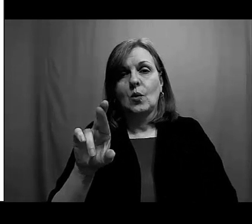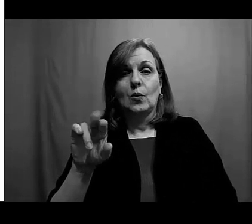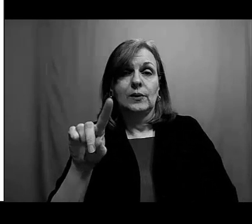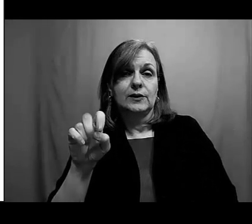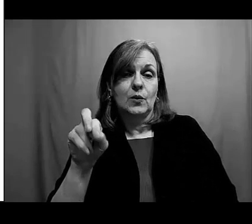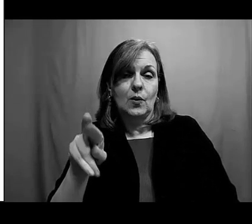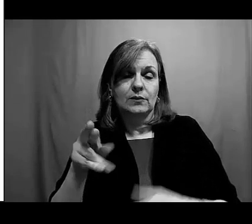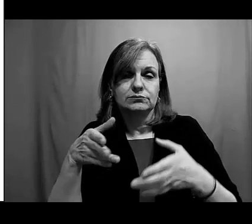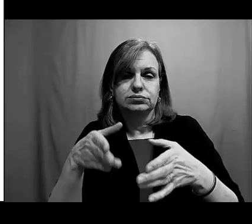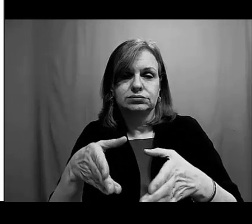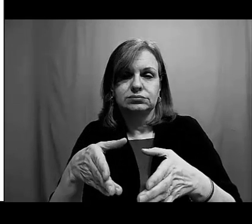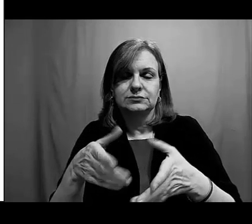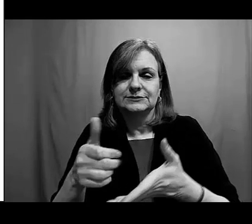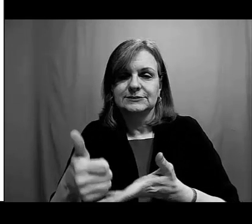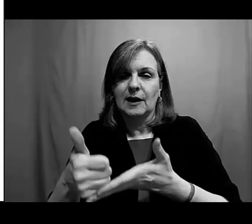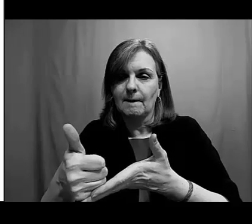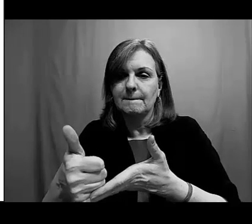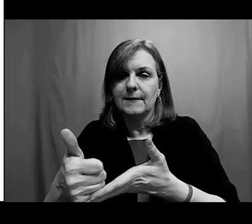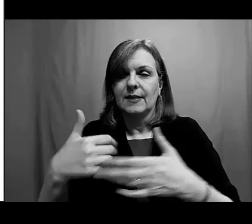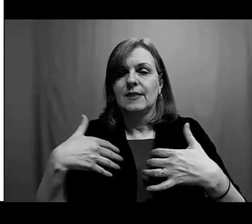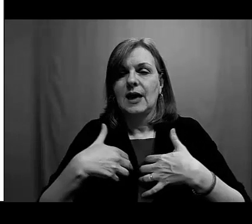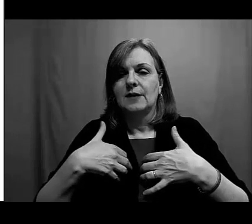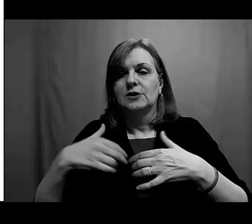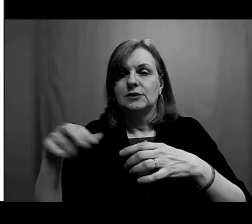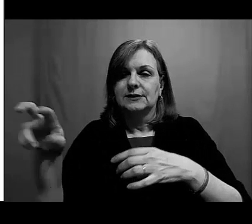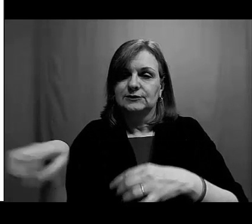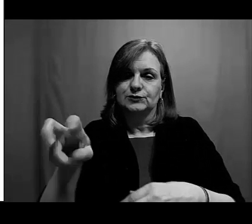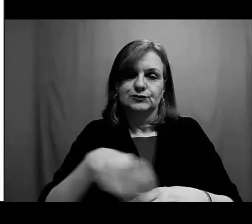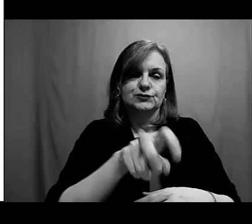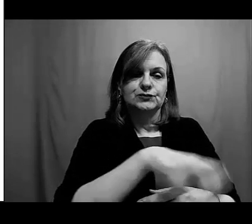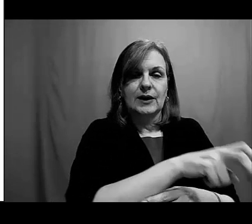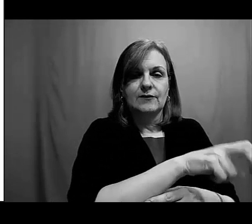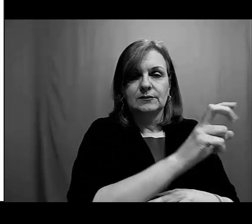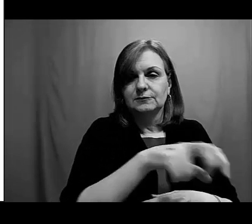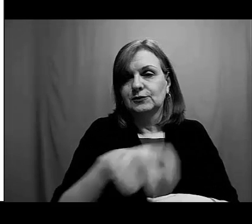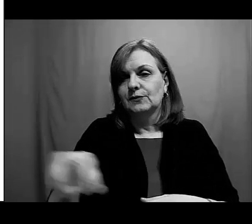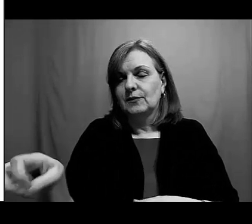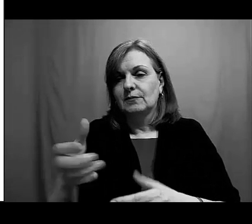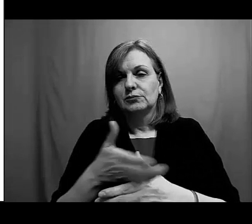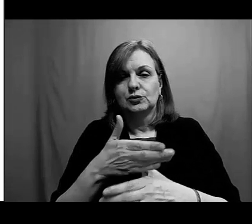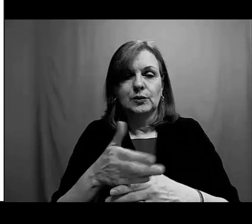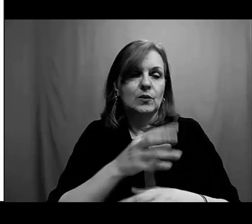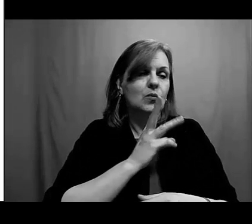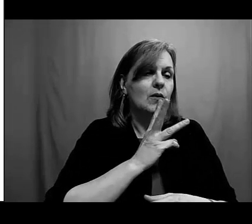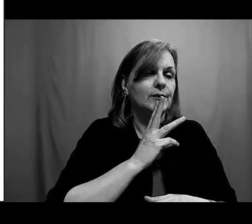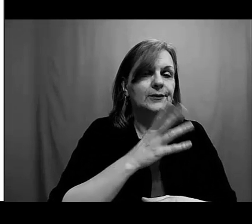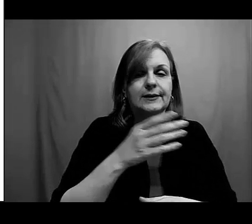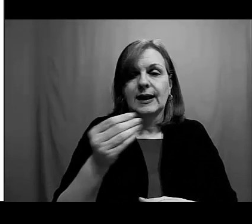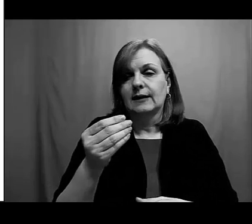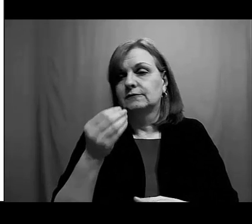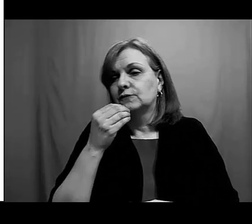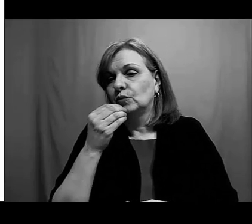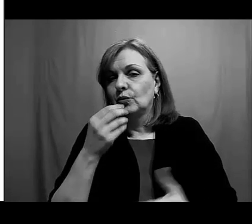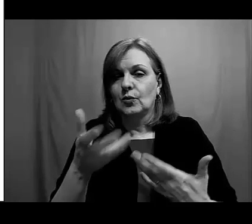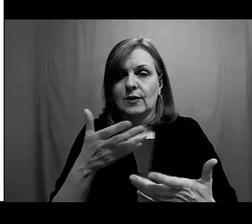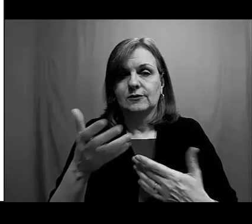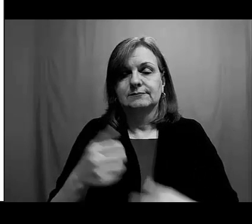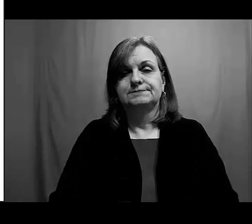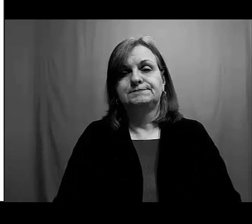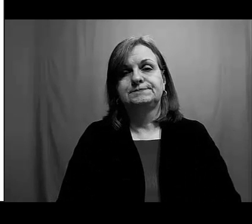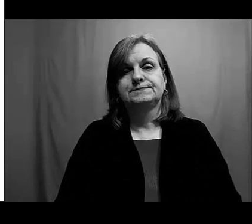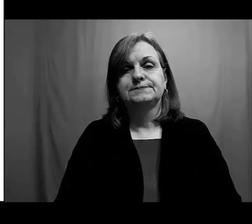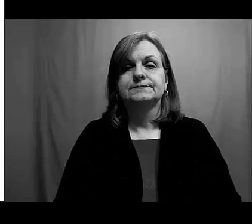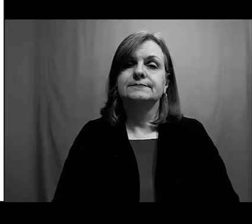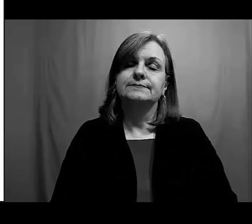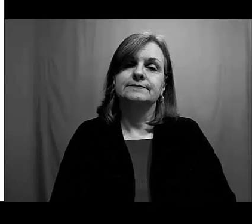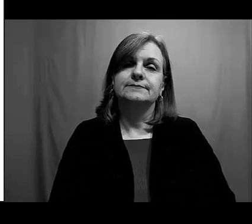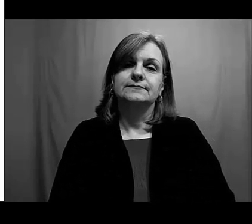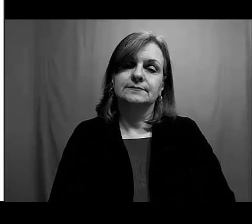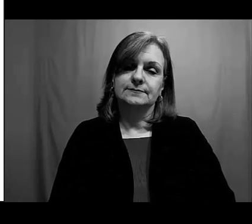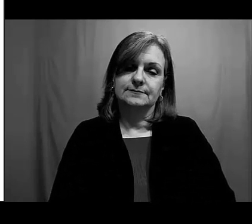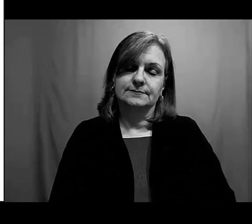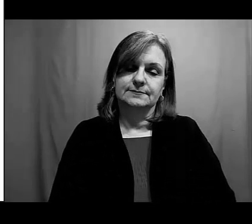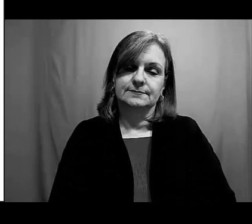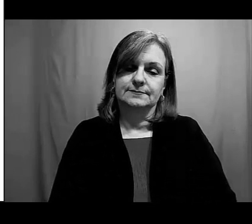they actually are helping in some cases with different populations that need to move back and forth between water / food supplies